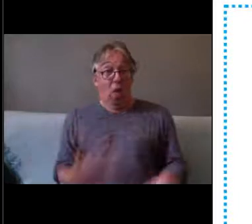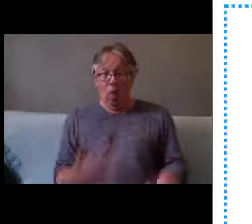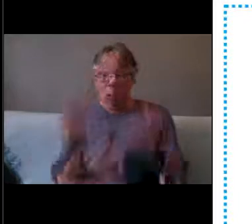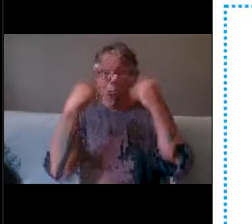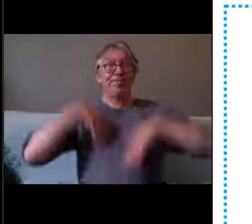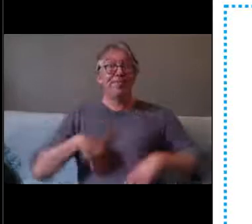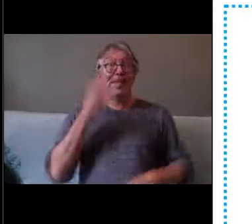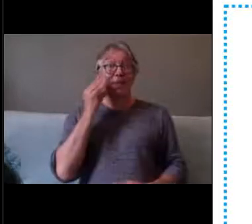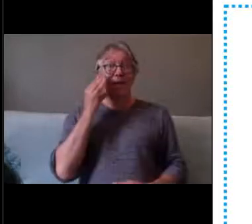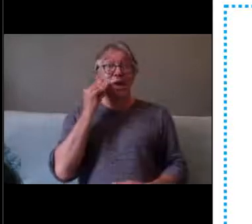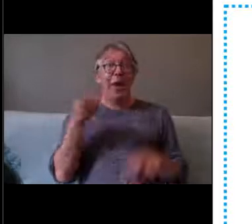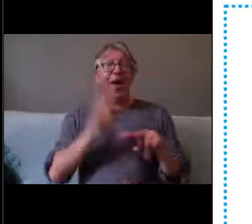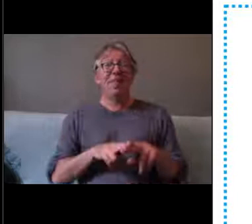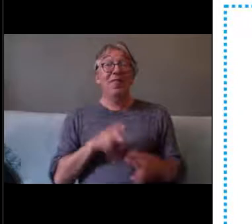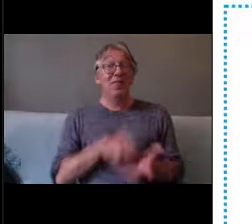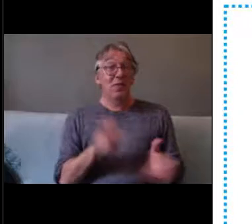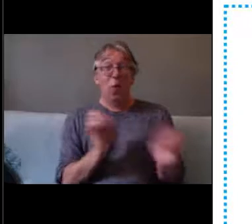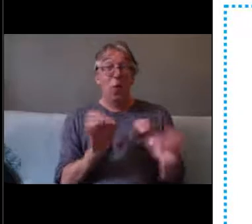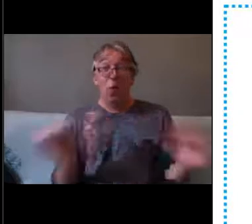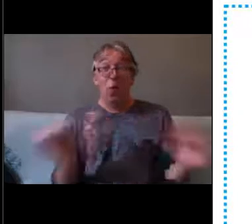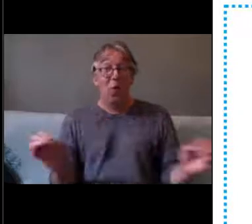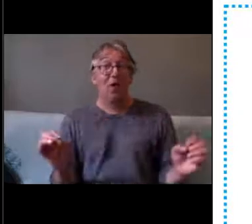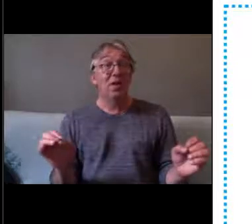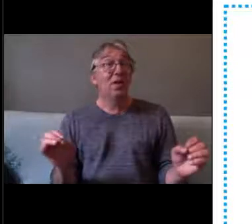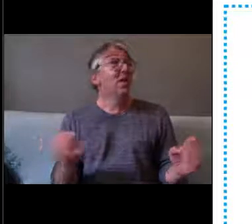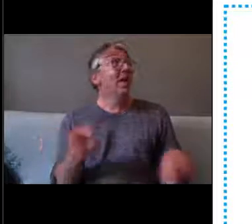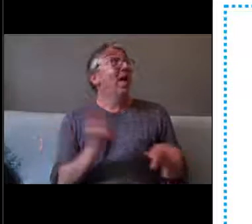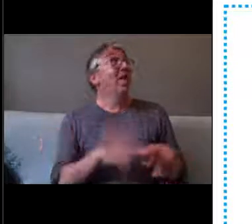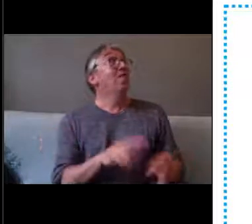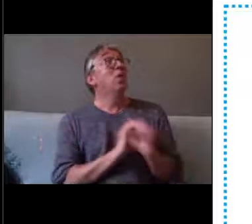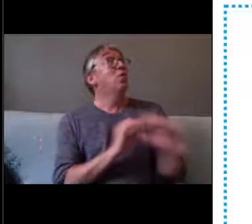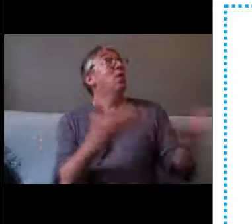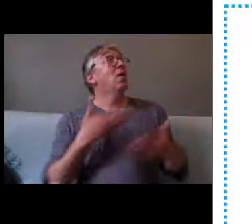There is no way you can get this experience if no one hires you.